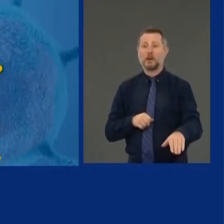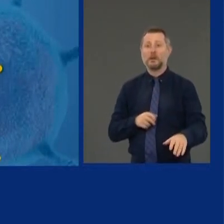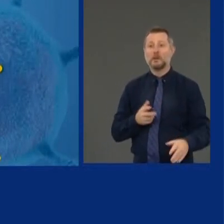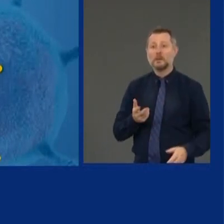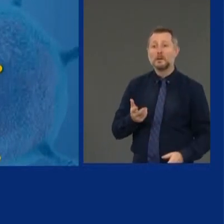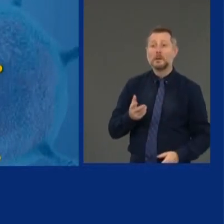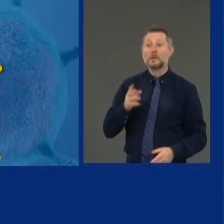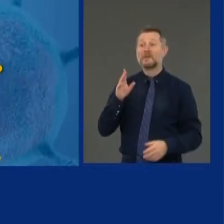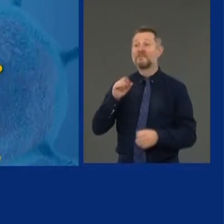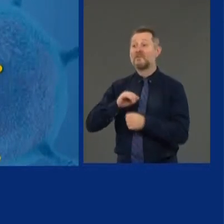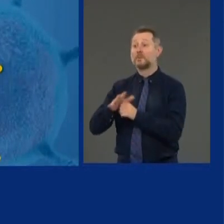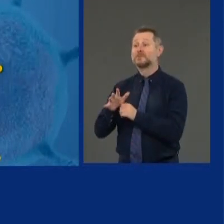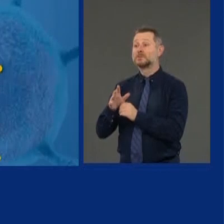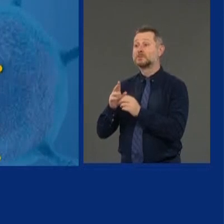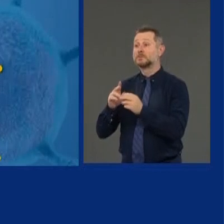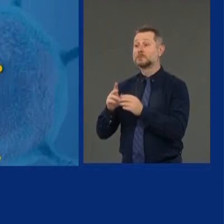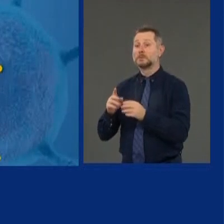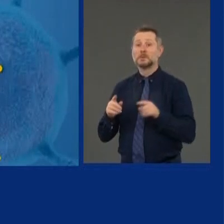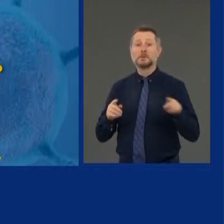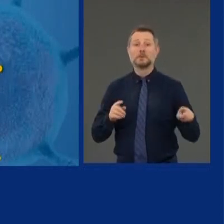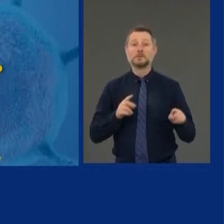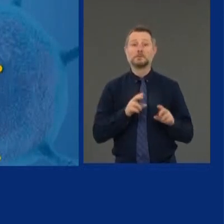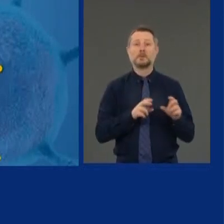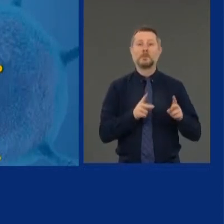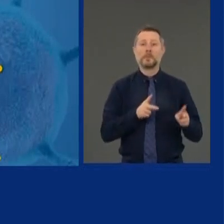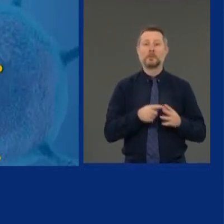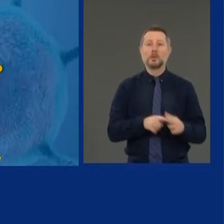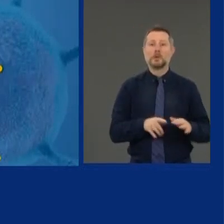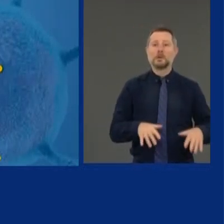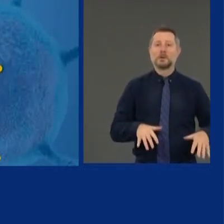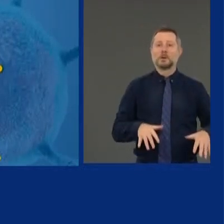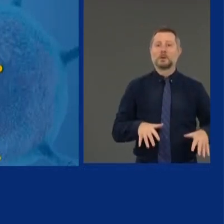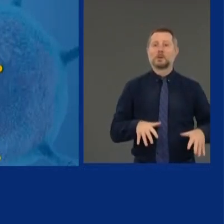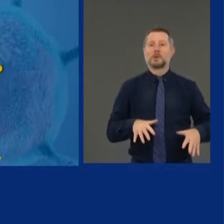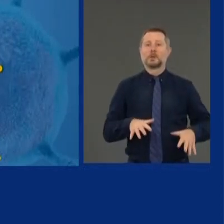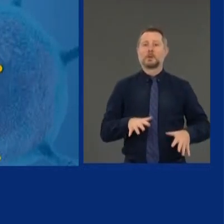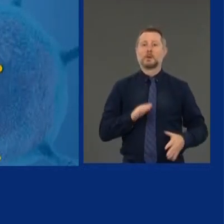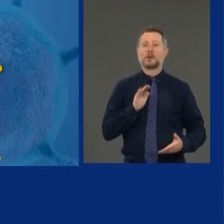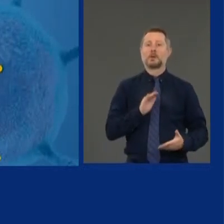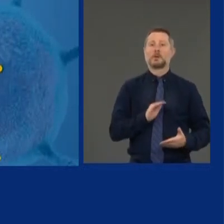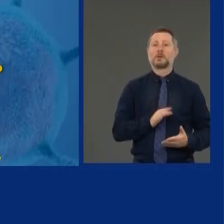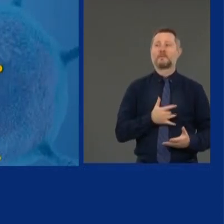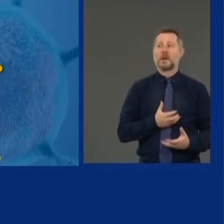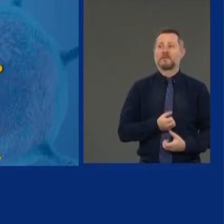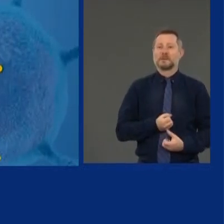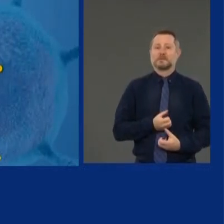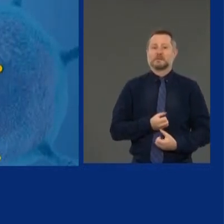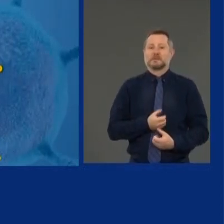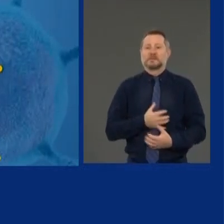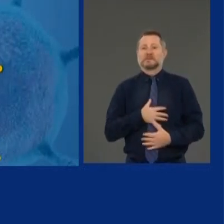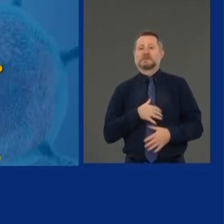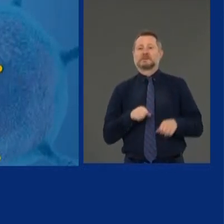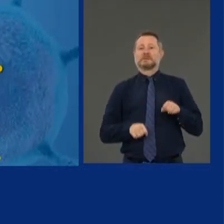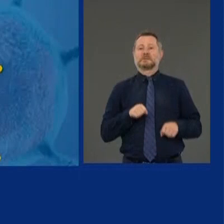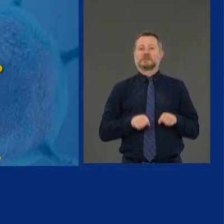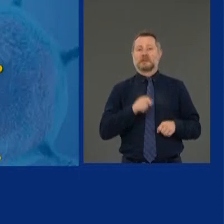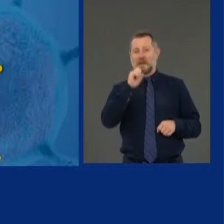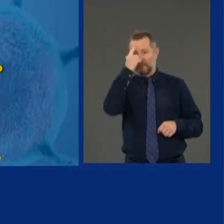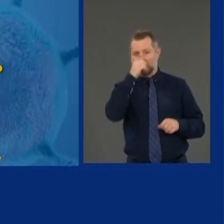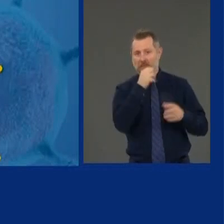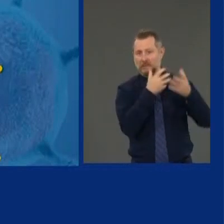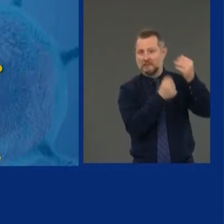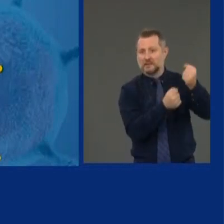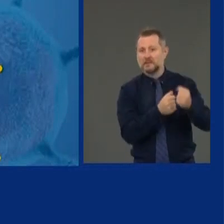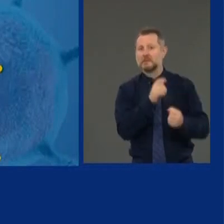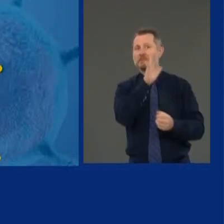WHEN THE VIRUS SPREAD GOES UP,